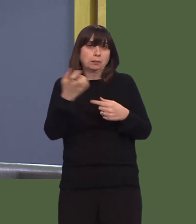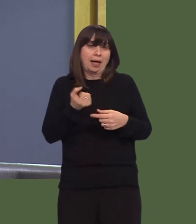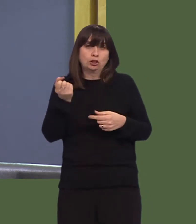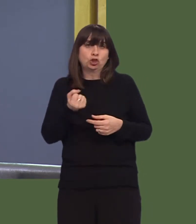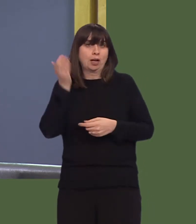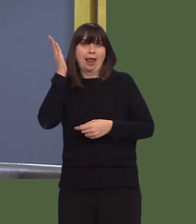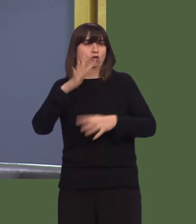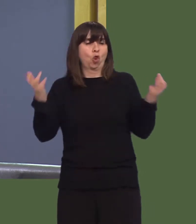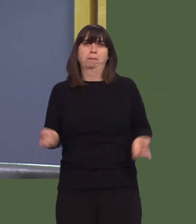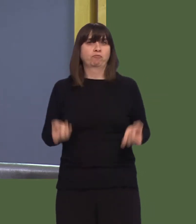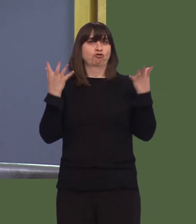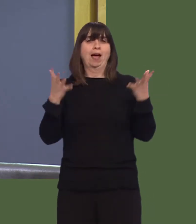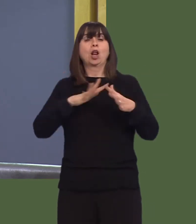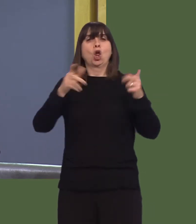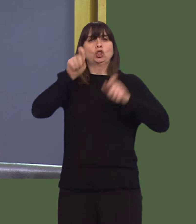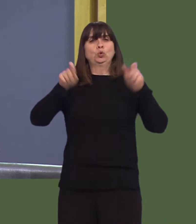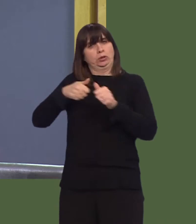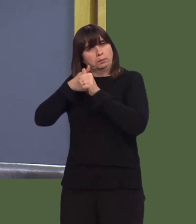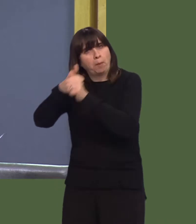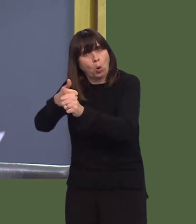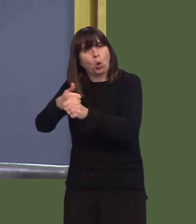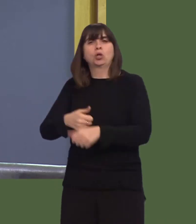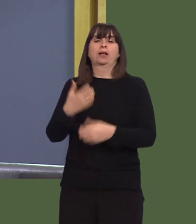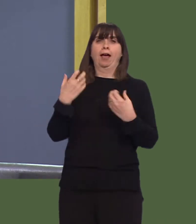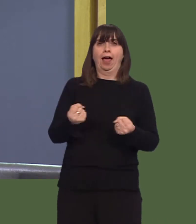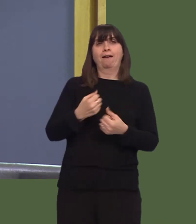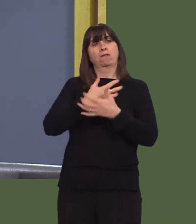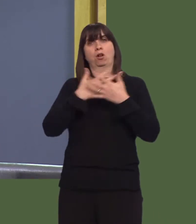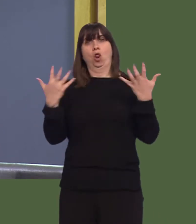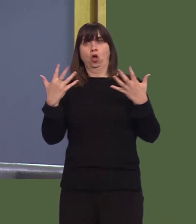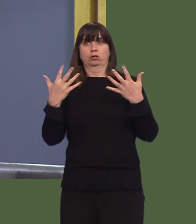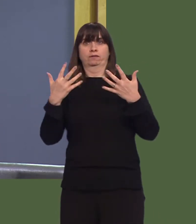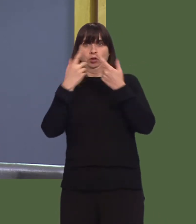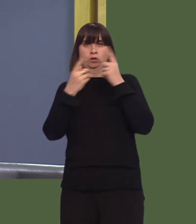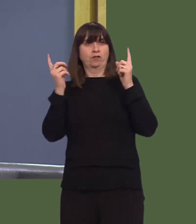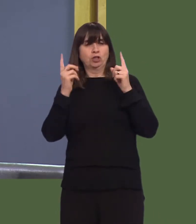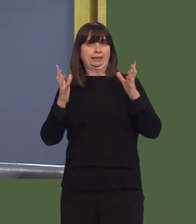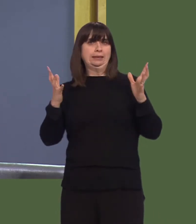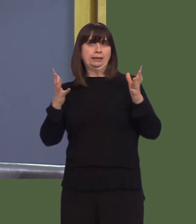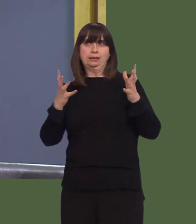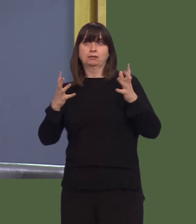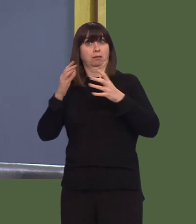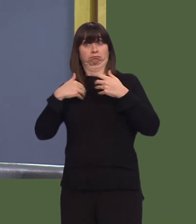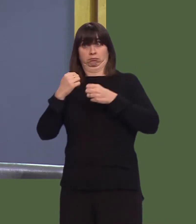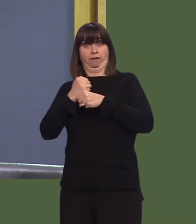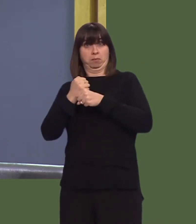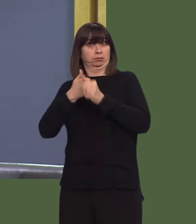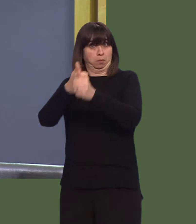and of many of us politicians. So, I just want to ask the First Minister: what help could the Welsh Government give